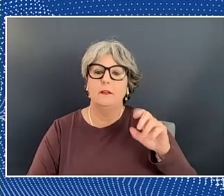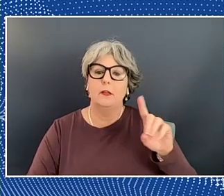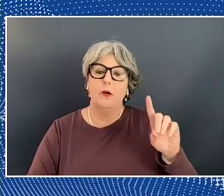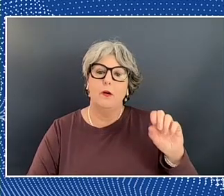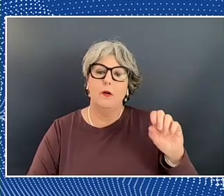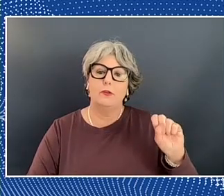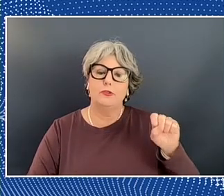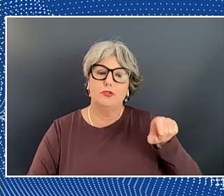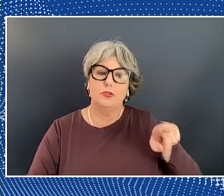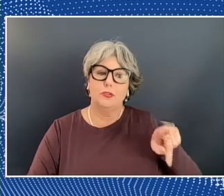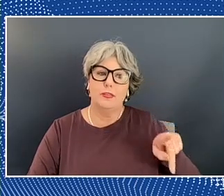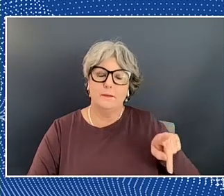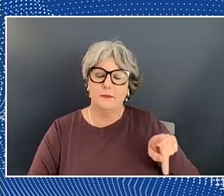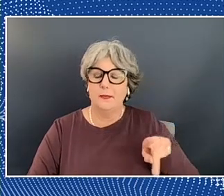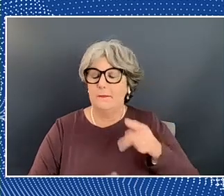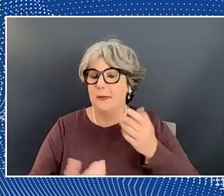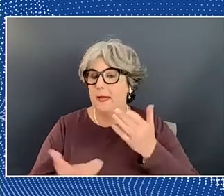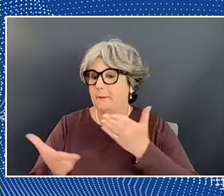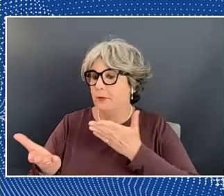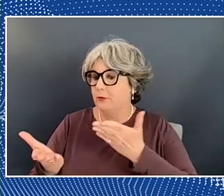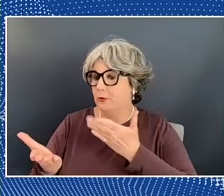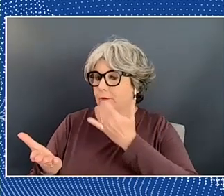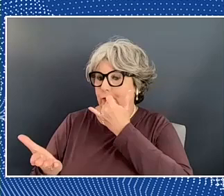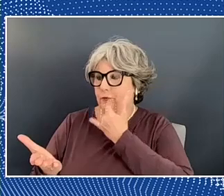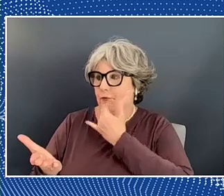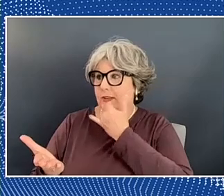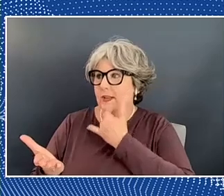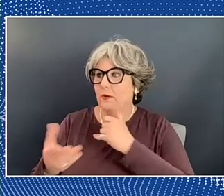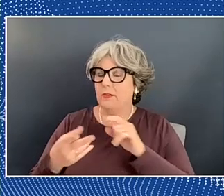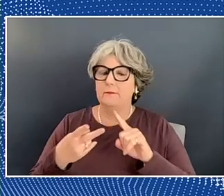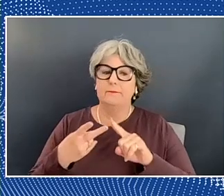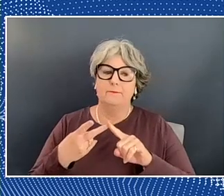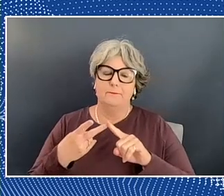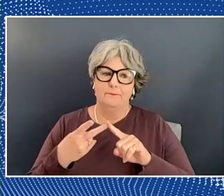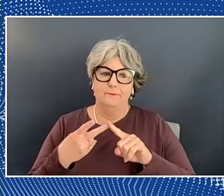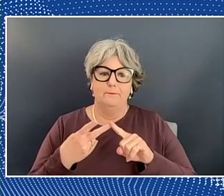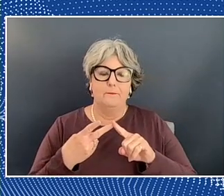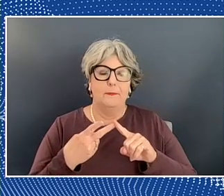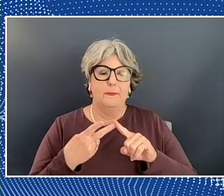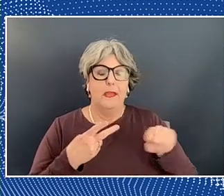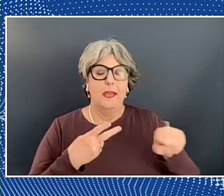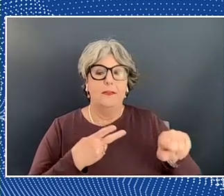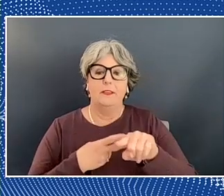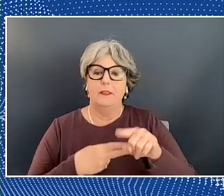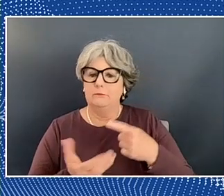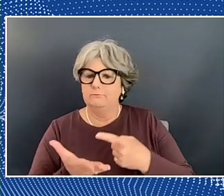error. And I think in the course of having those conversations, we often think of the